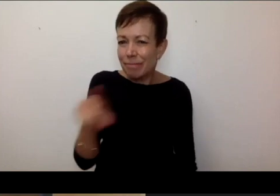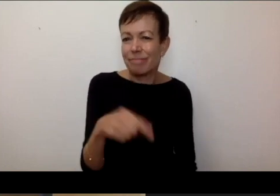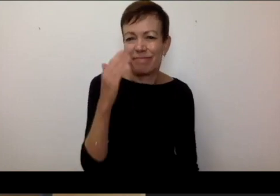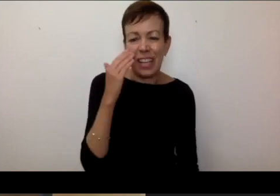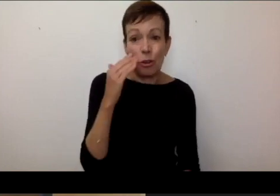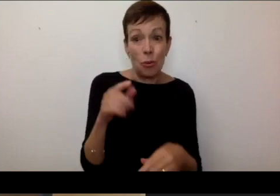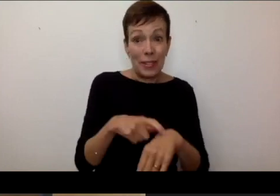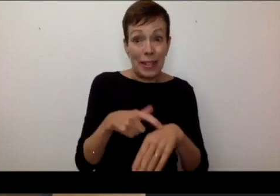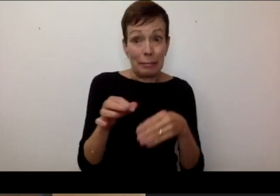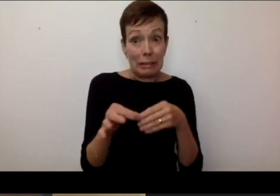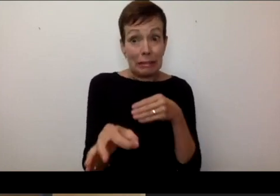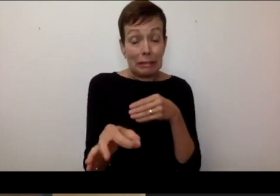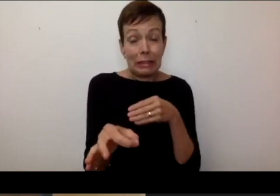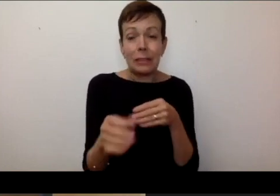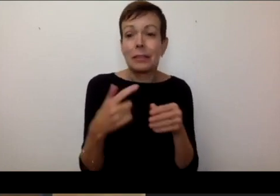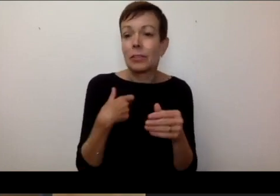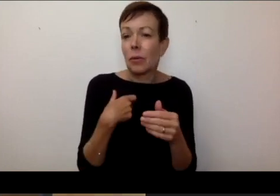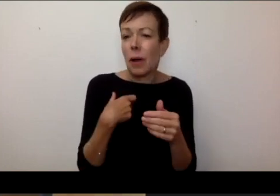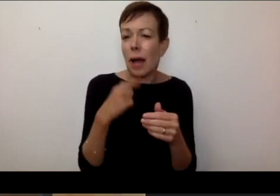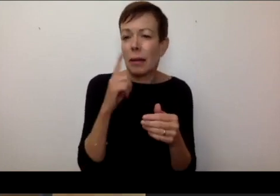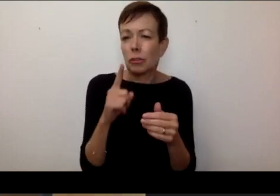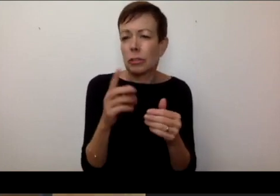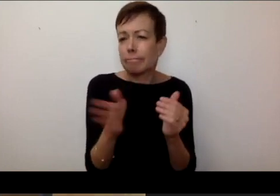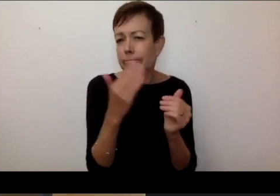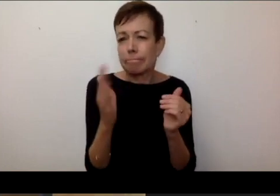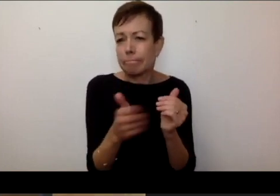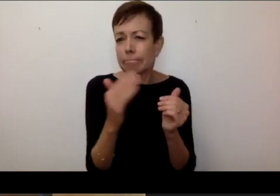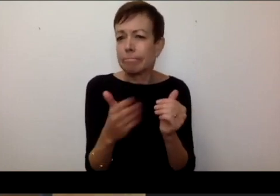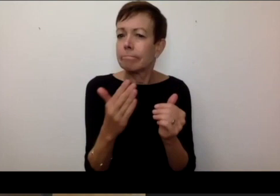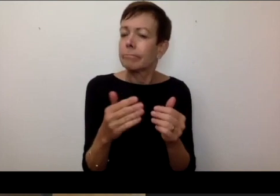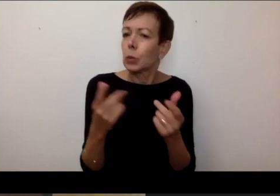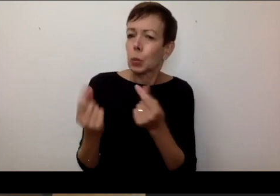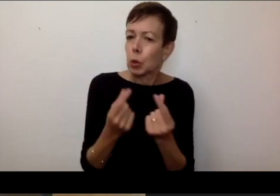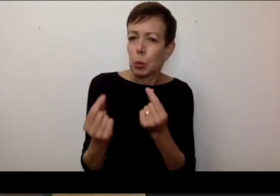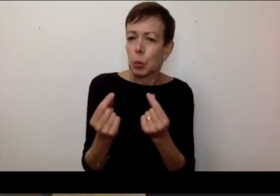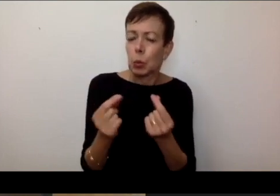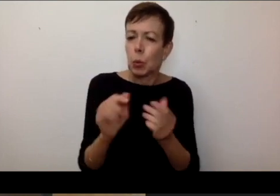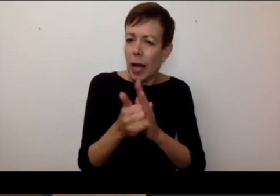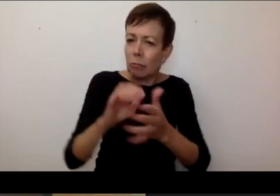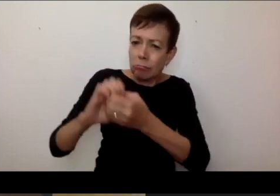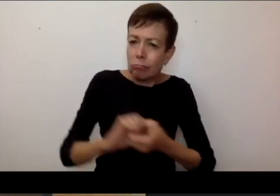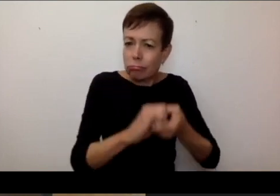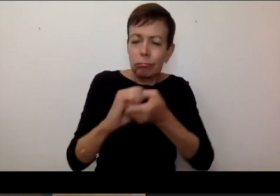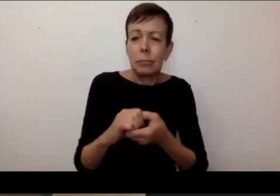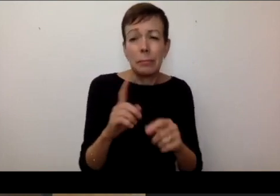i'm going to be reading through some practical calls to action but before i do i really just want to thank everyone for sharing their stories